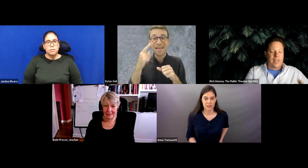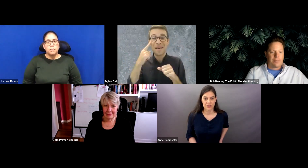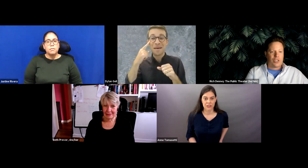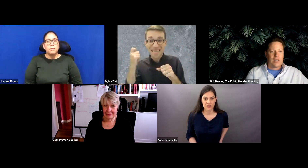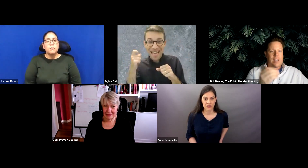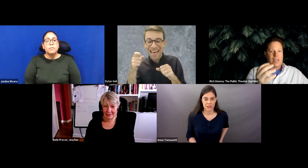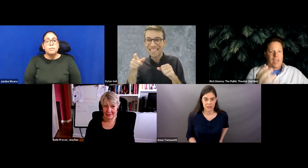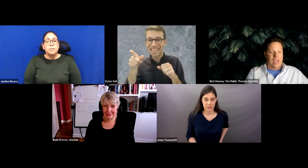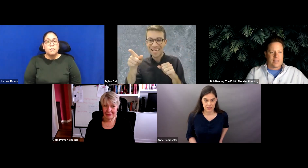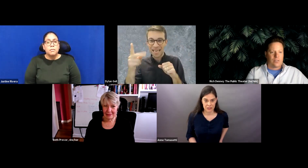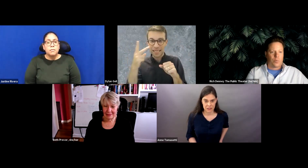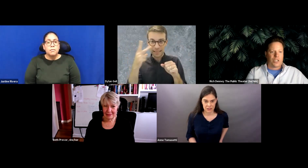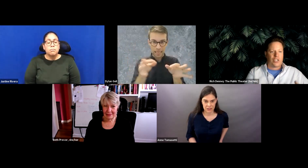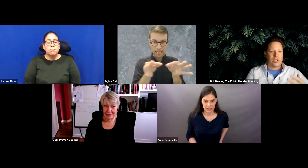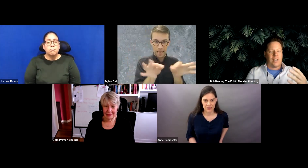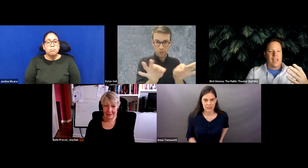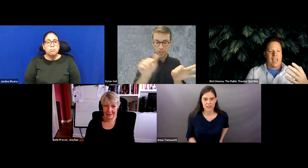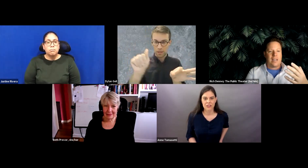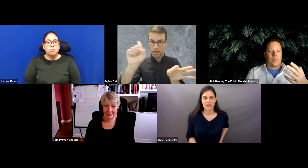captioning and the ASL interpretation and the